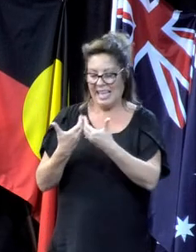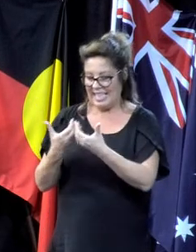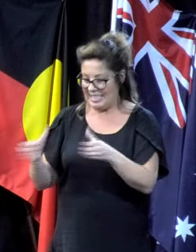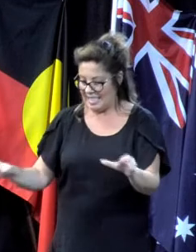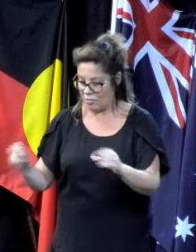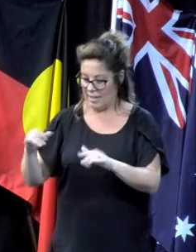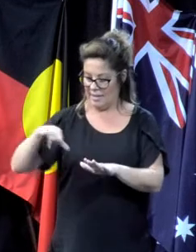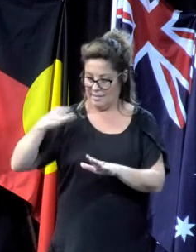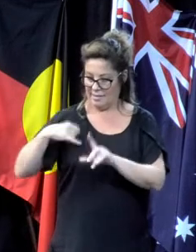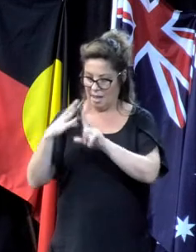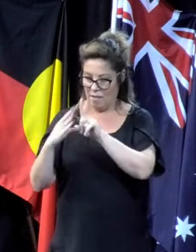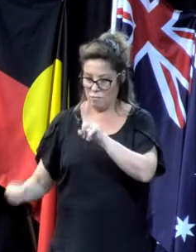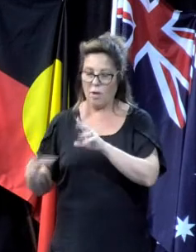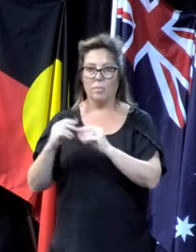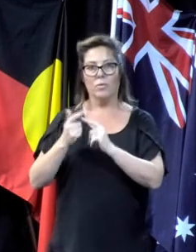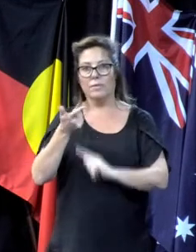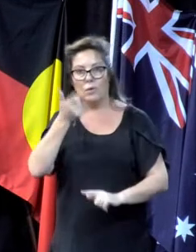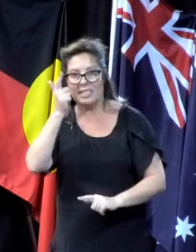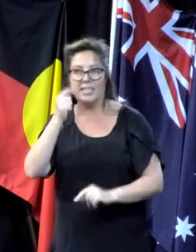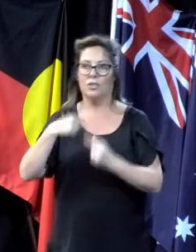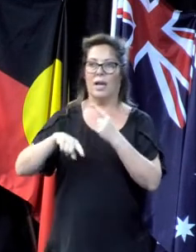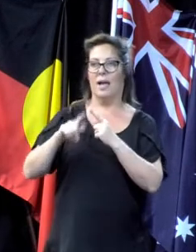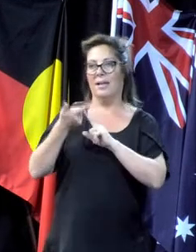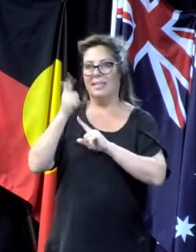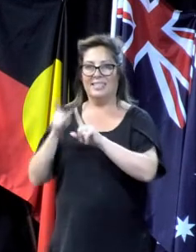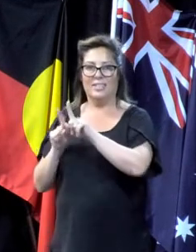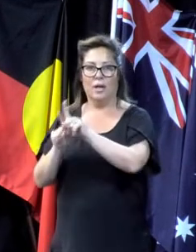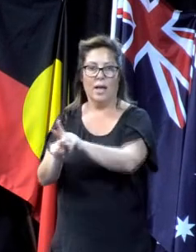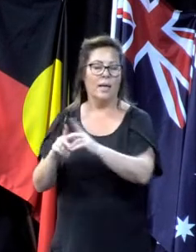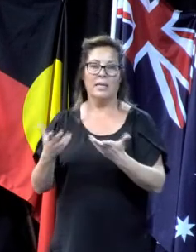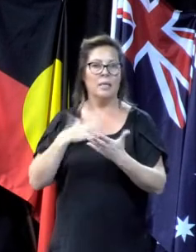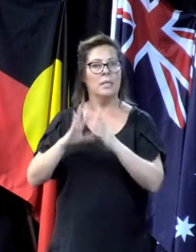removed, as currently we have students allocated to SEP models which no longer